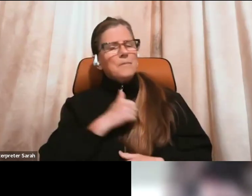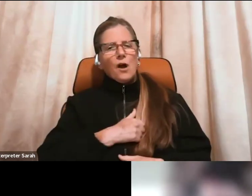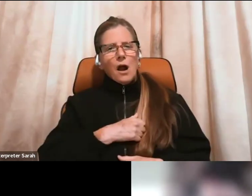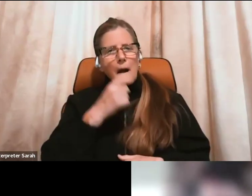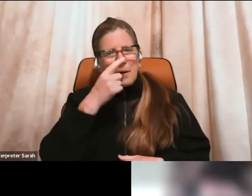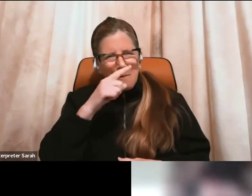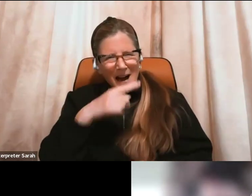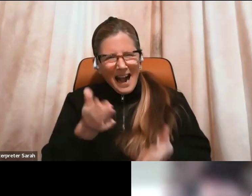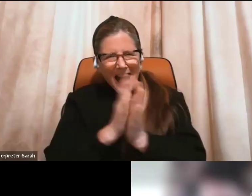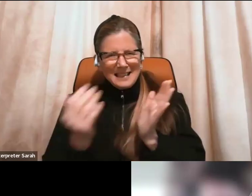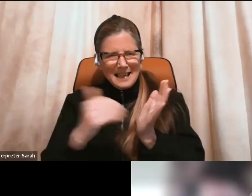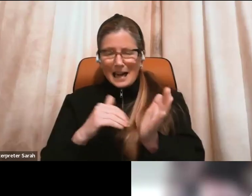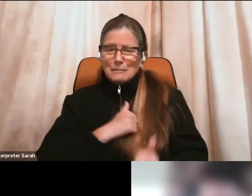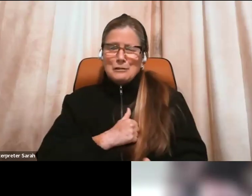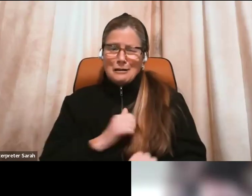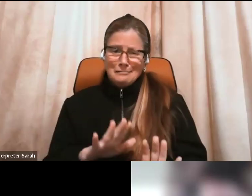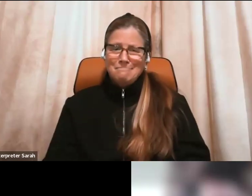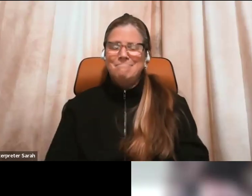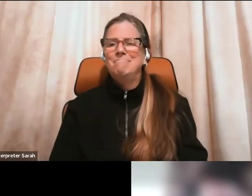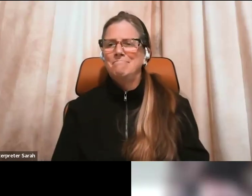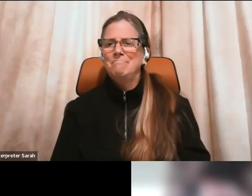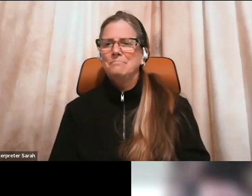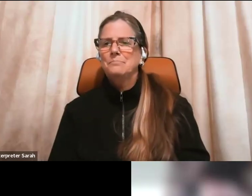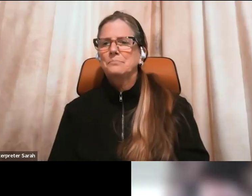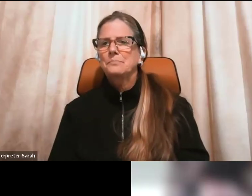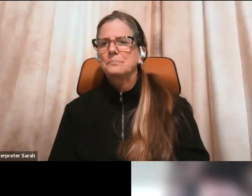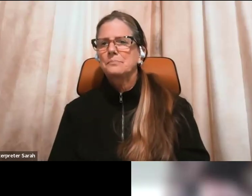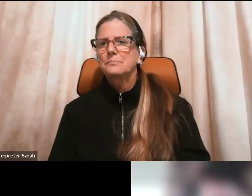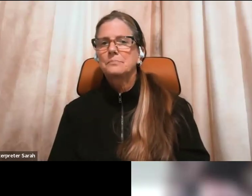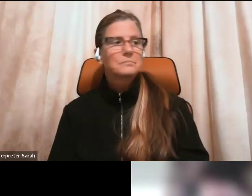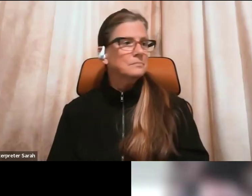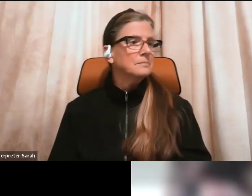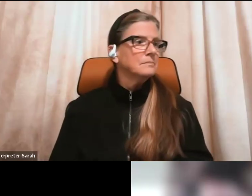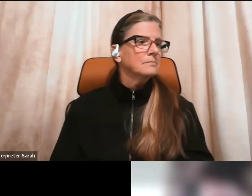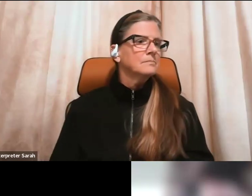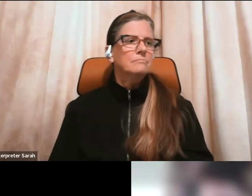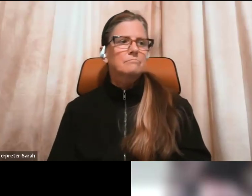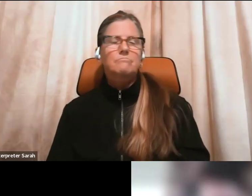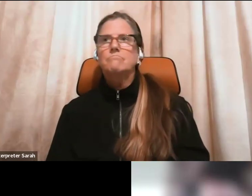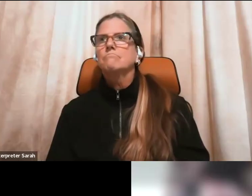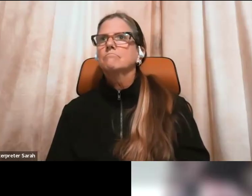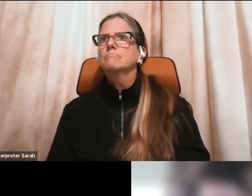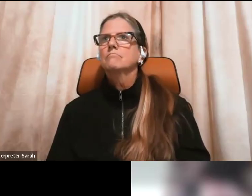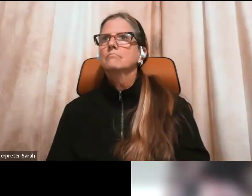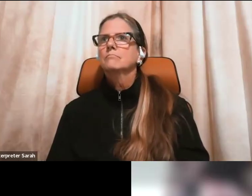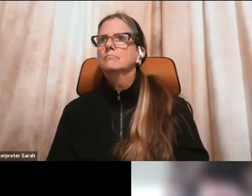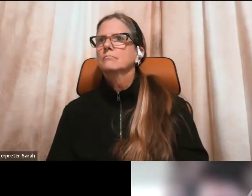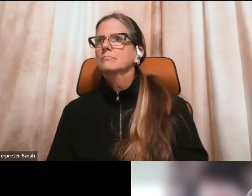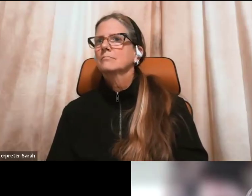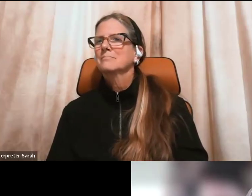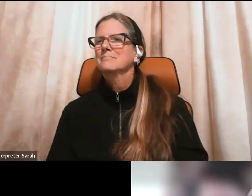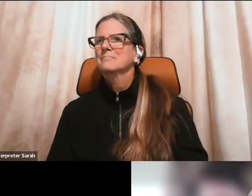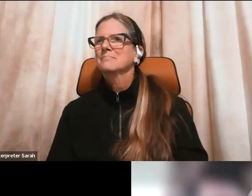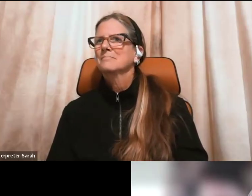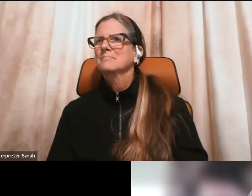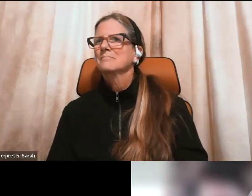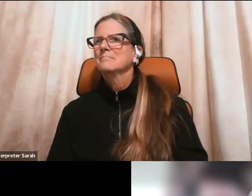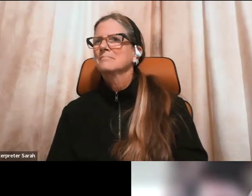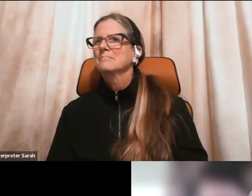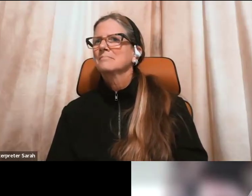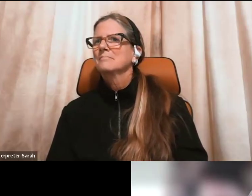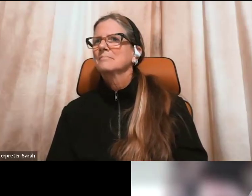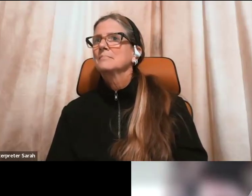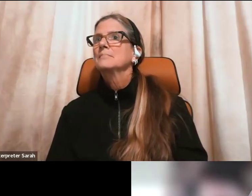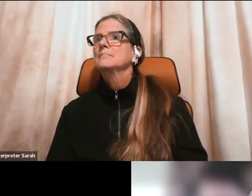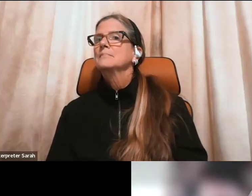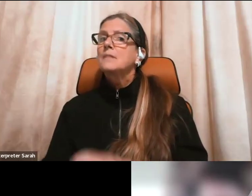that question again? I'm sorry. Ana, are you still there?